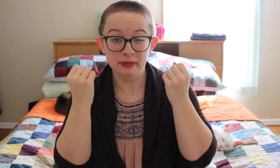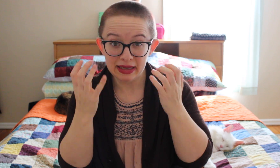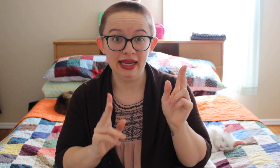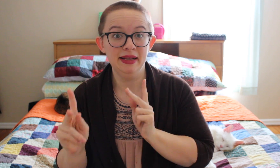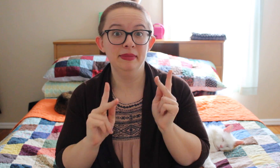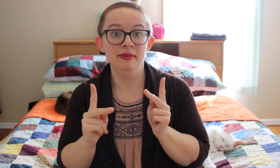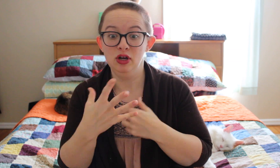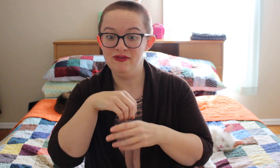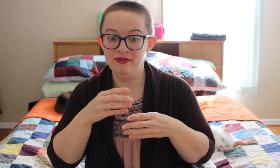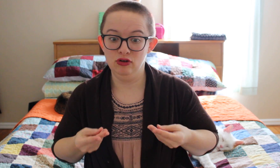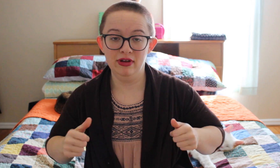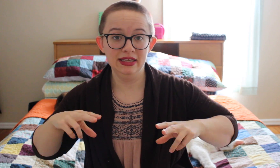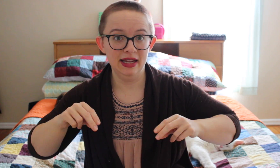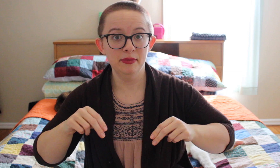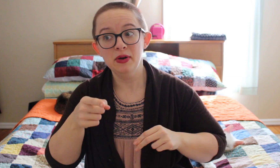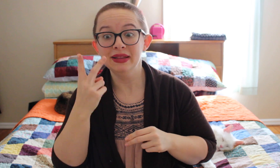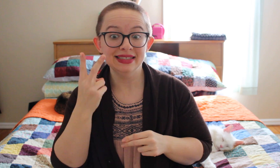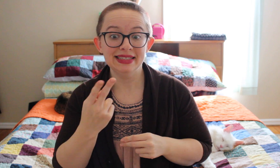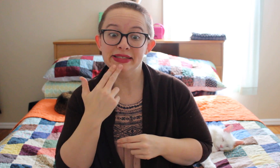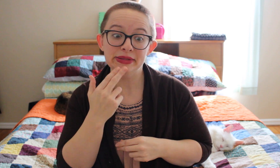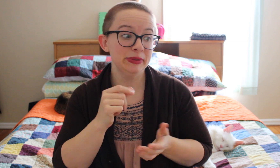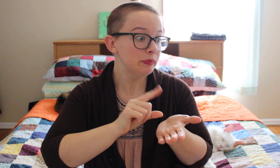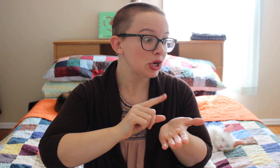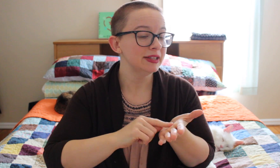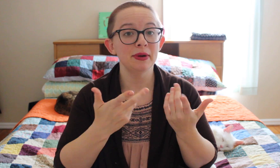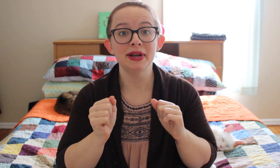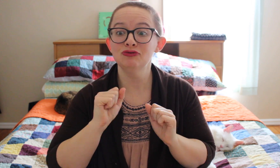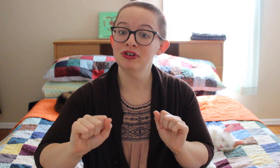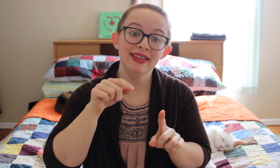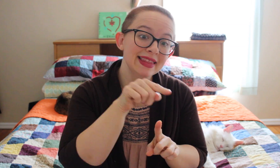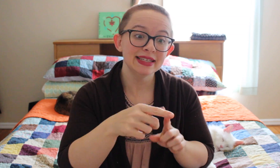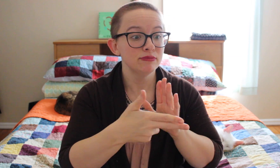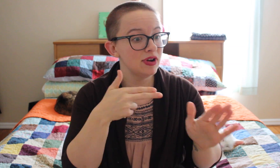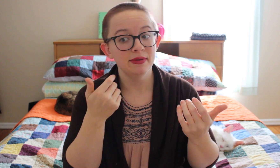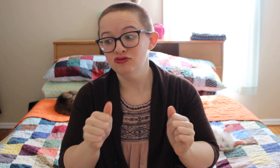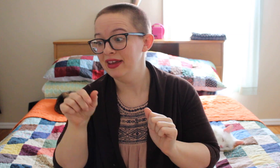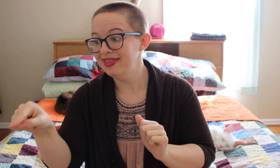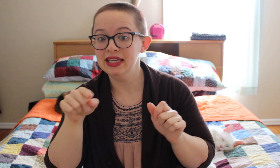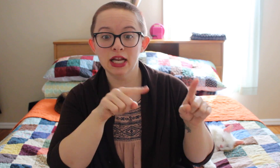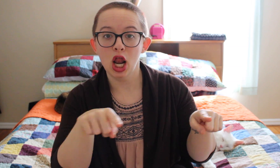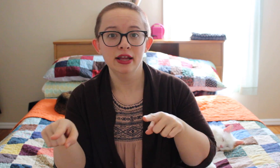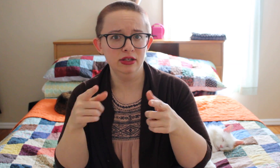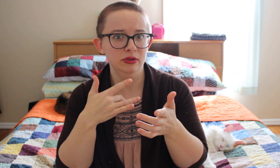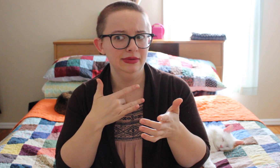However, a lot of people who get in the cloth diapering, they think "Oh this is a cute print. I want to try this brand. I want to try that."